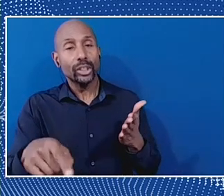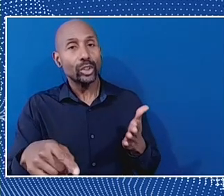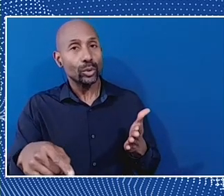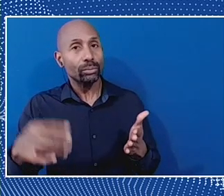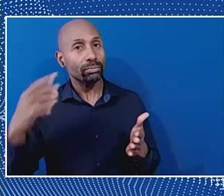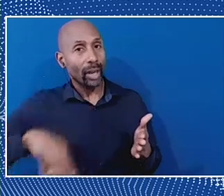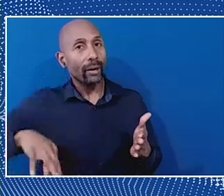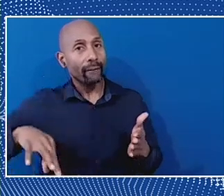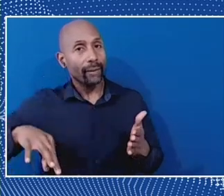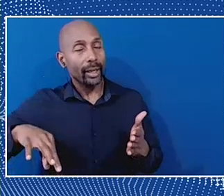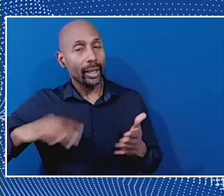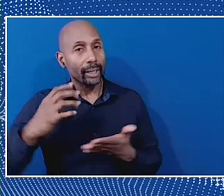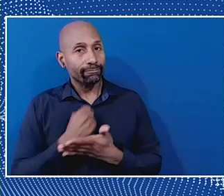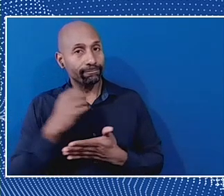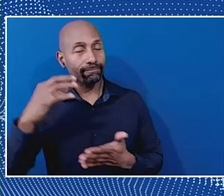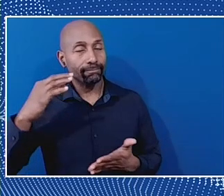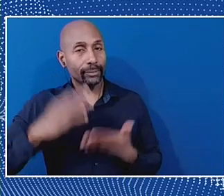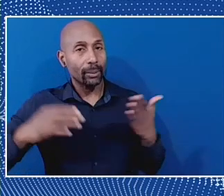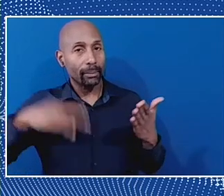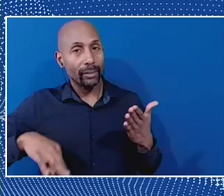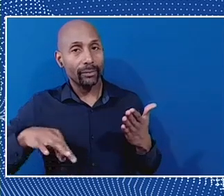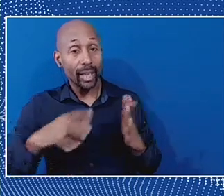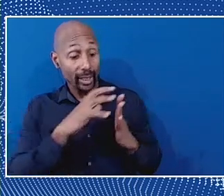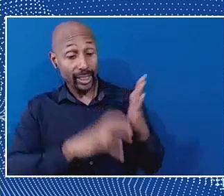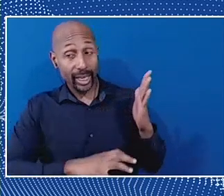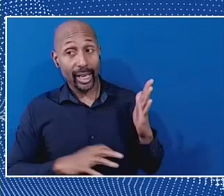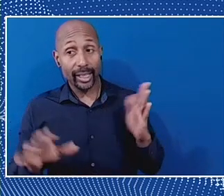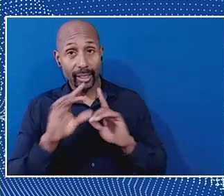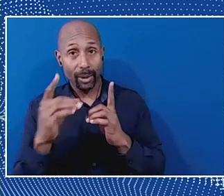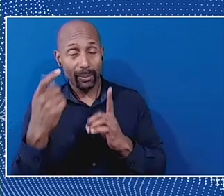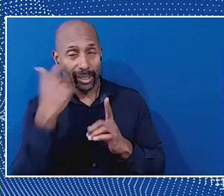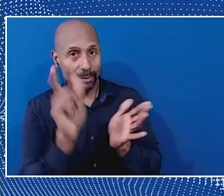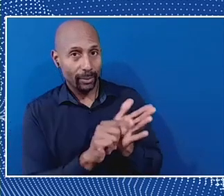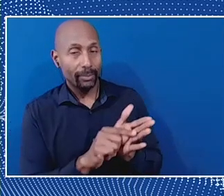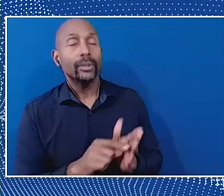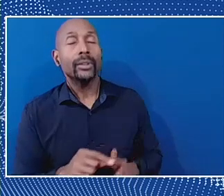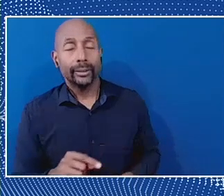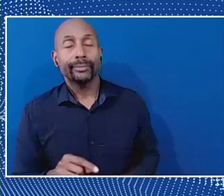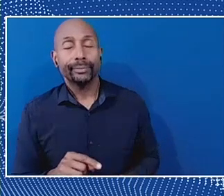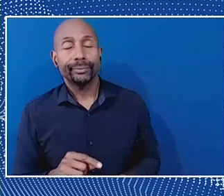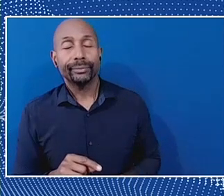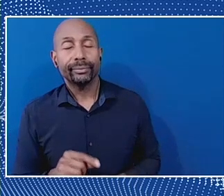the text that the Department has released, especially if the Department knows that